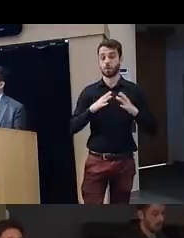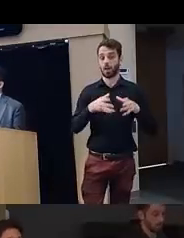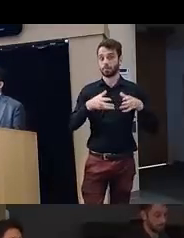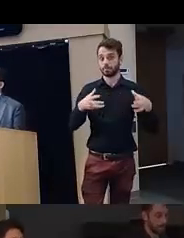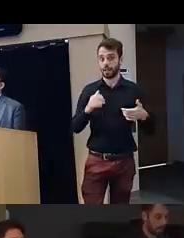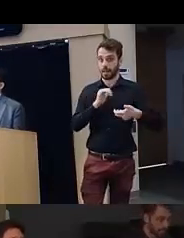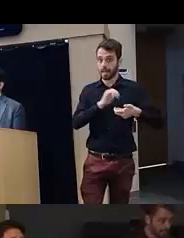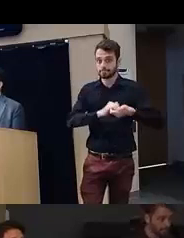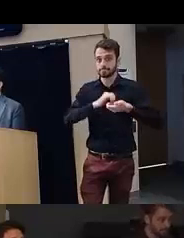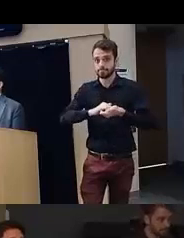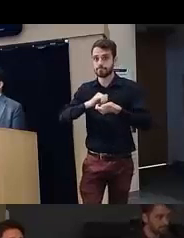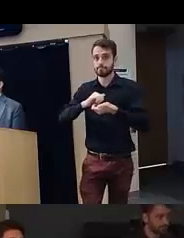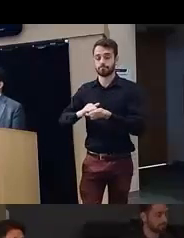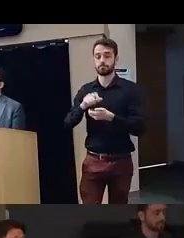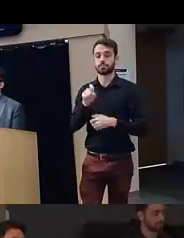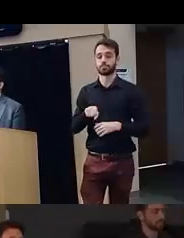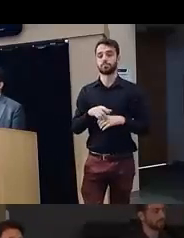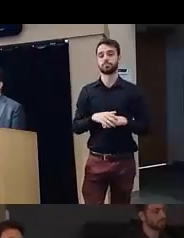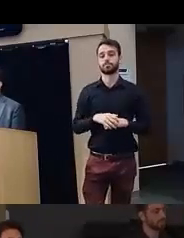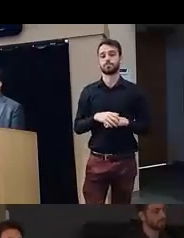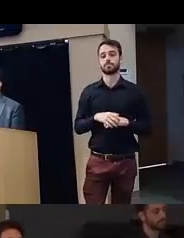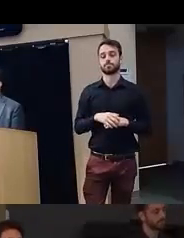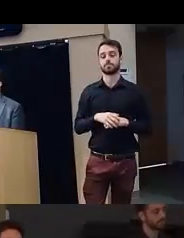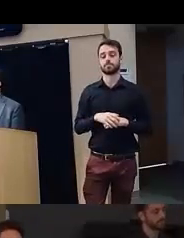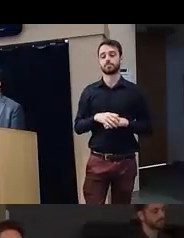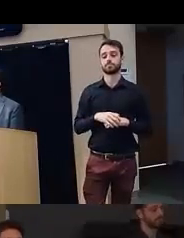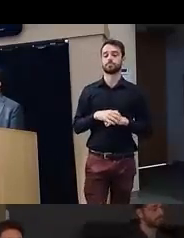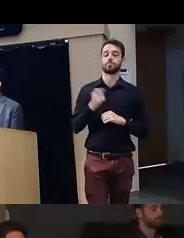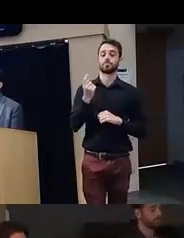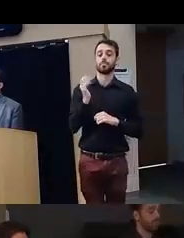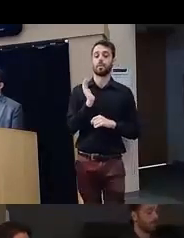I can talk about forever is our school-based program that's been expanding into the city